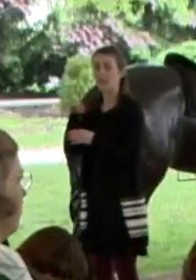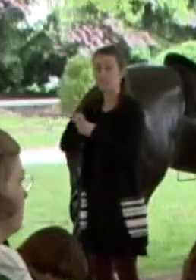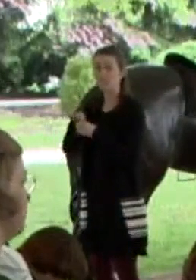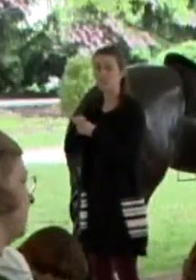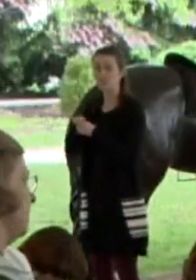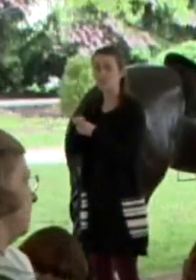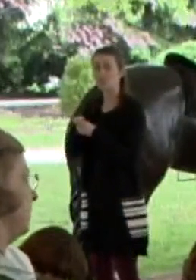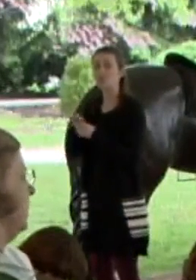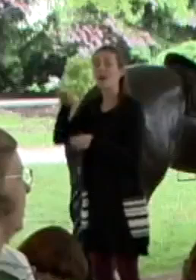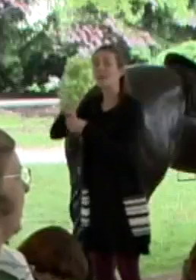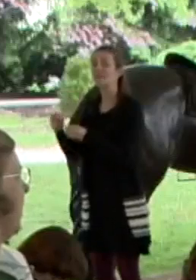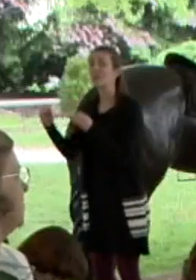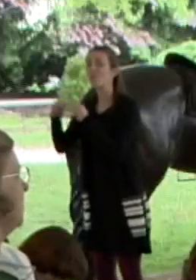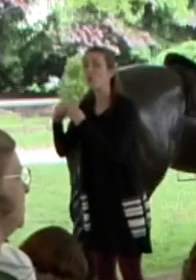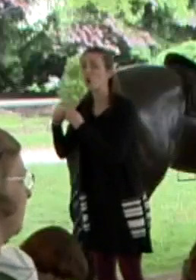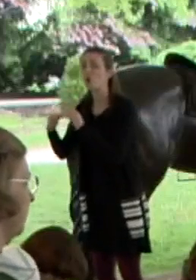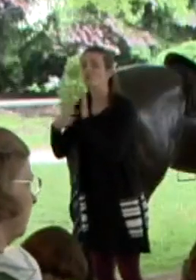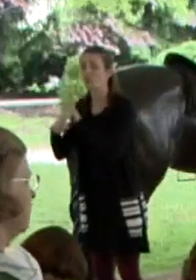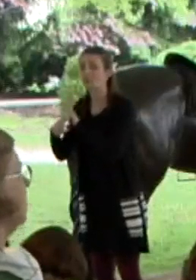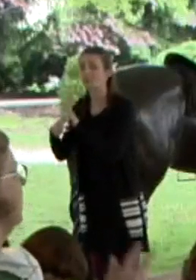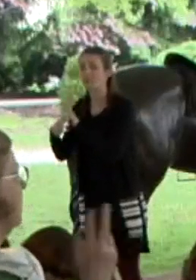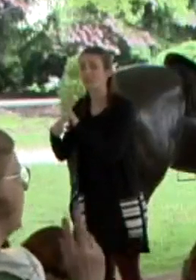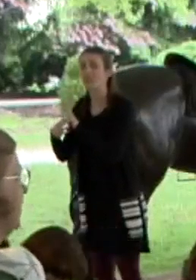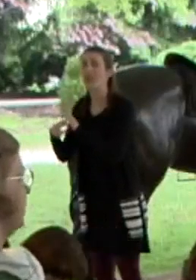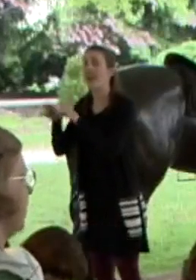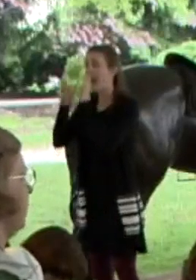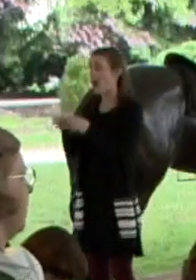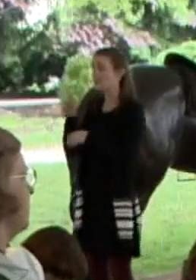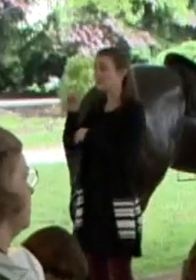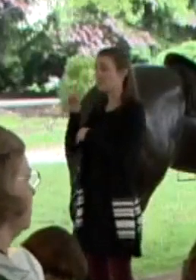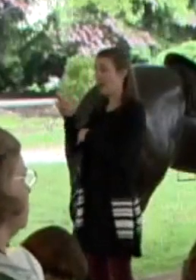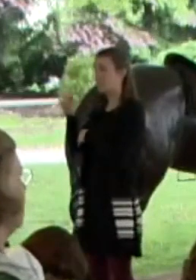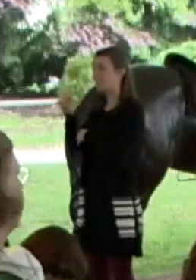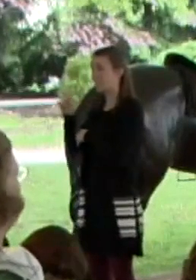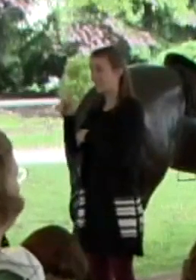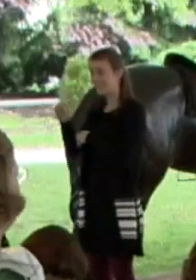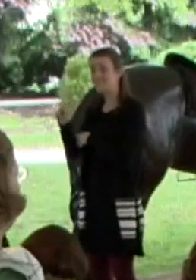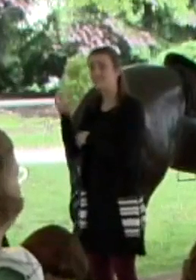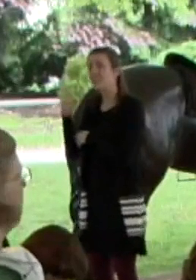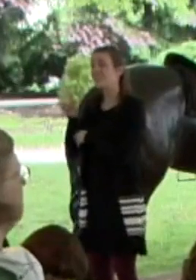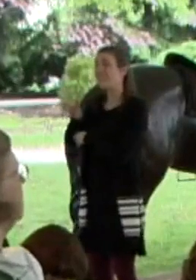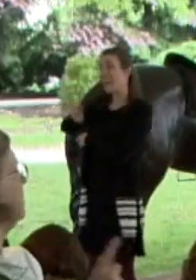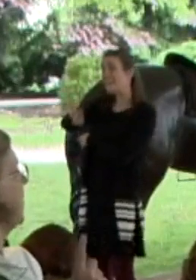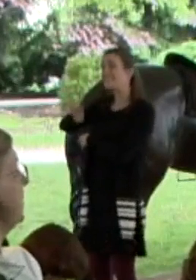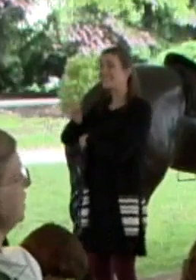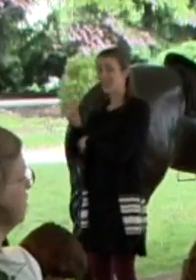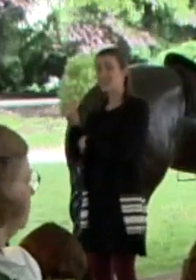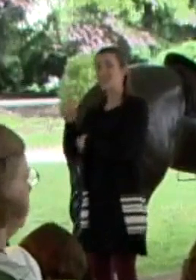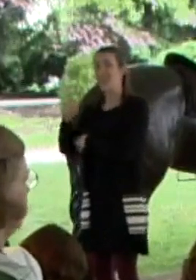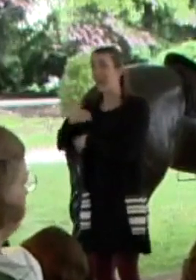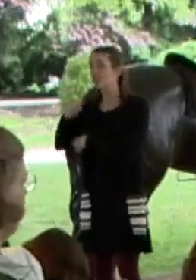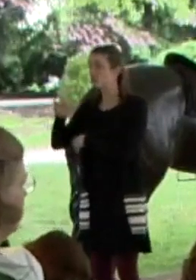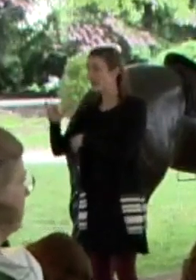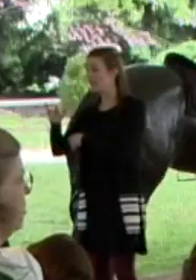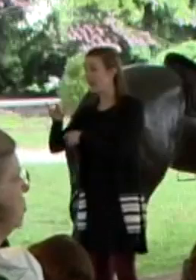IMMEDIATELY AFTER WE HAVE SET UP